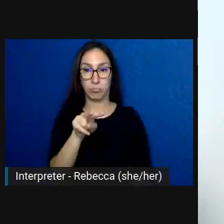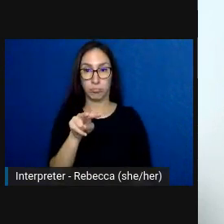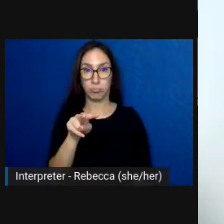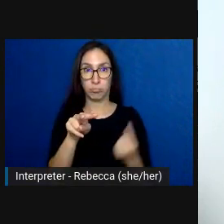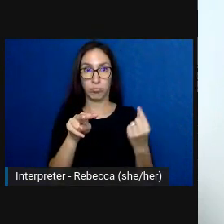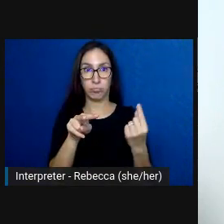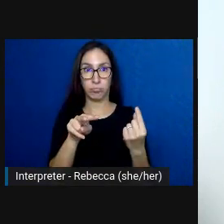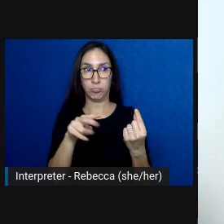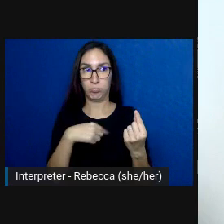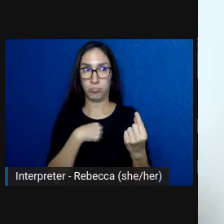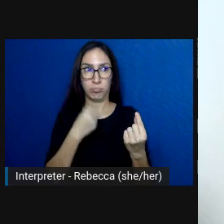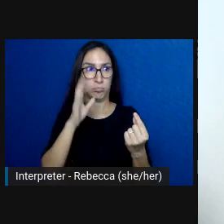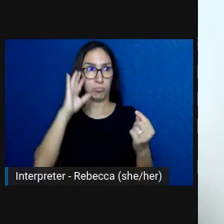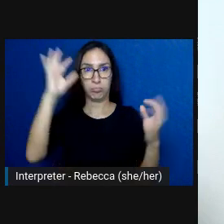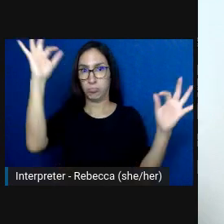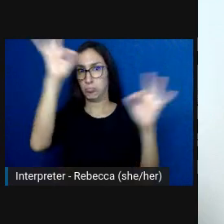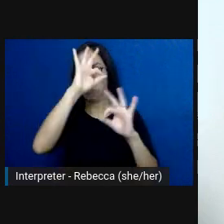how to engage with it or anything.